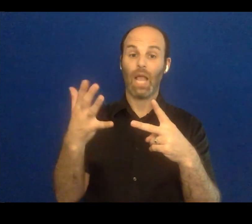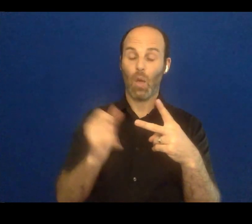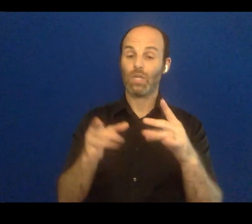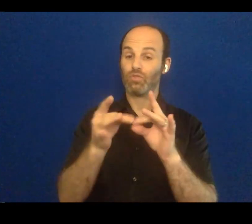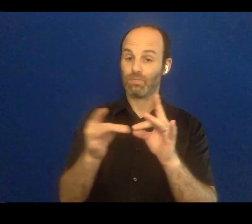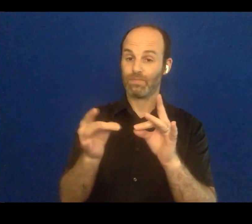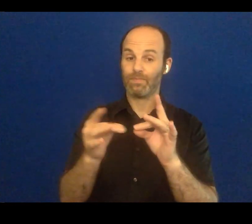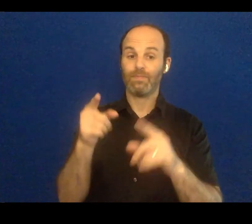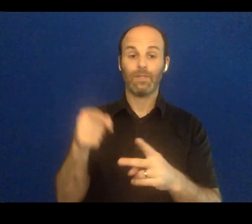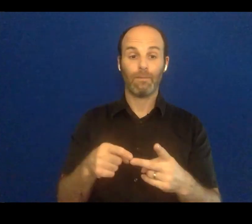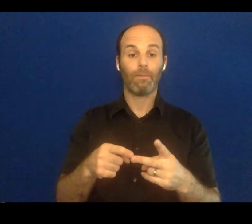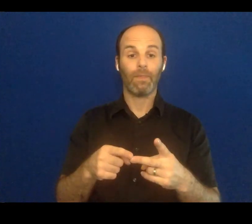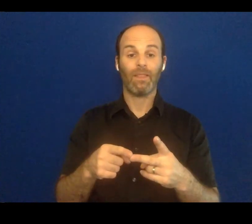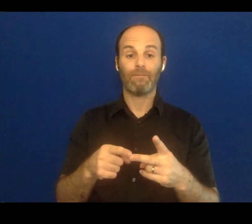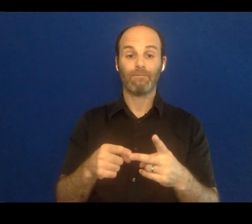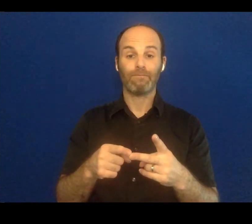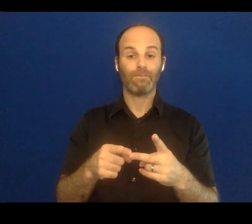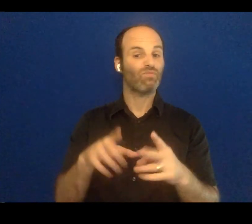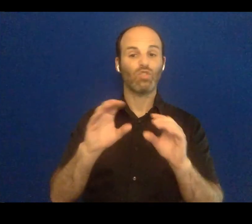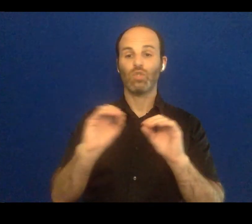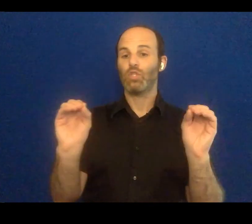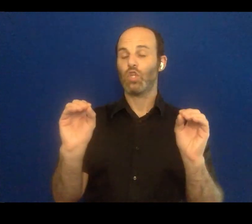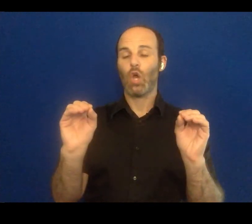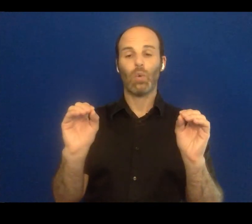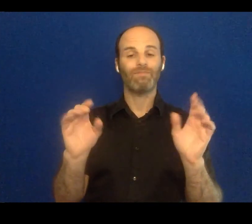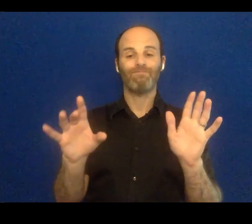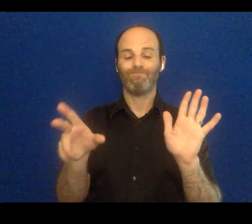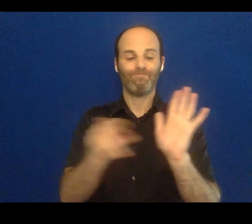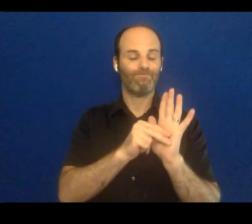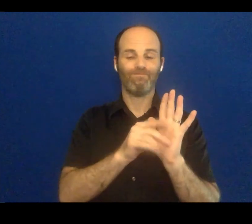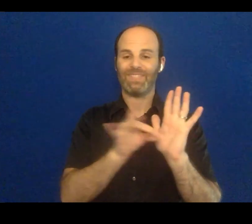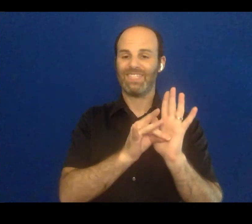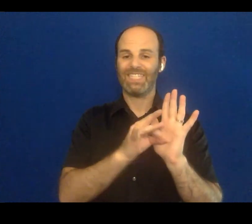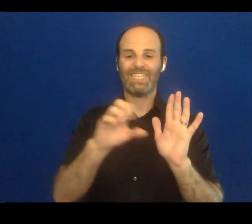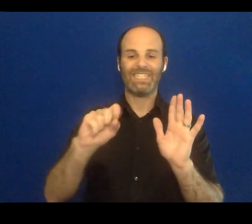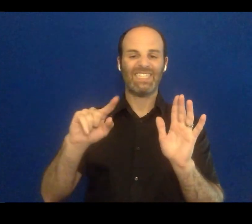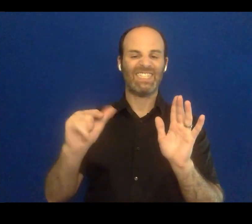MAKE IS THAT THERE SHOULD BE NO STIGMA. IF YOU ARE AN ADULT AND SEEK THE